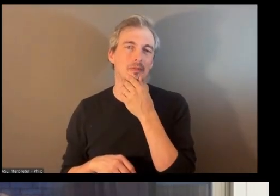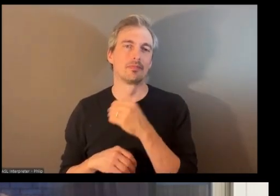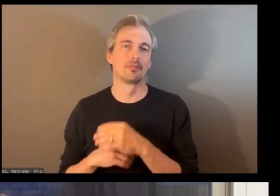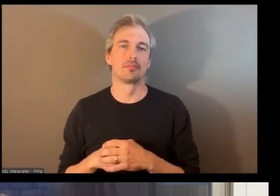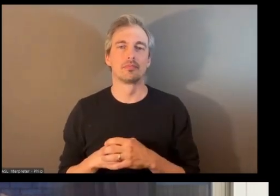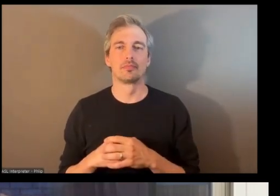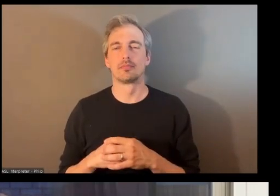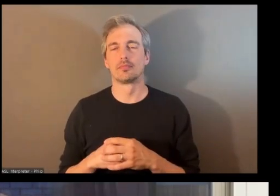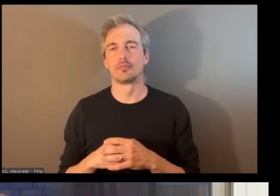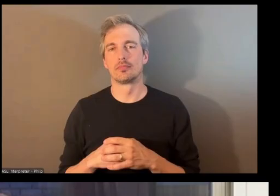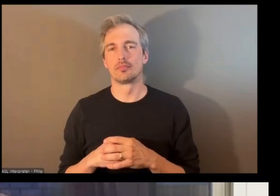go from